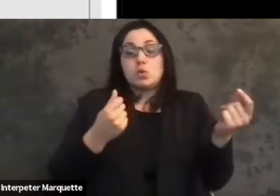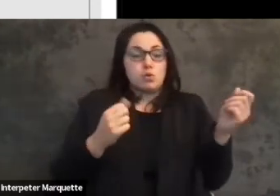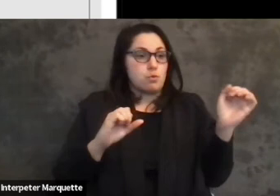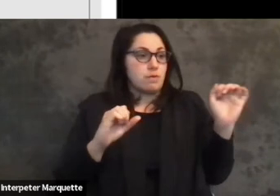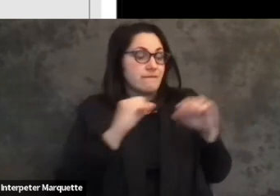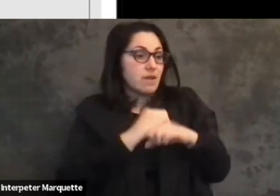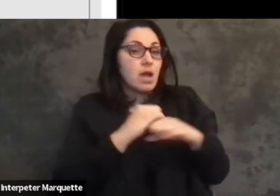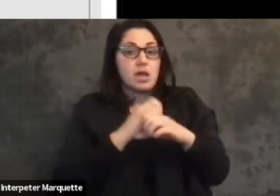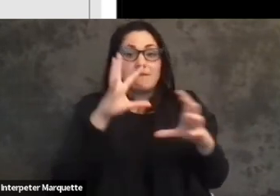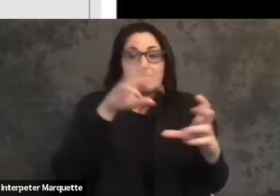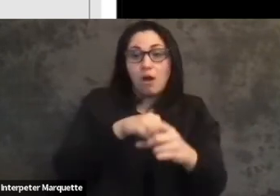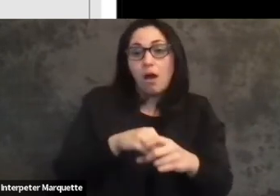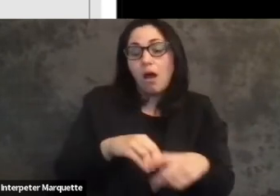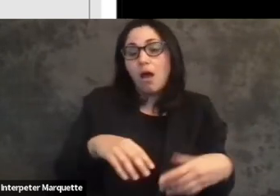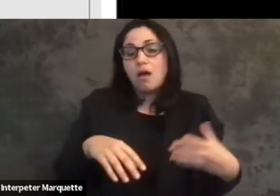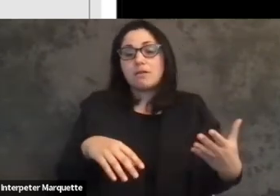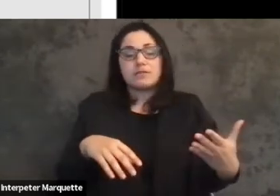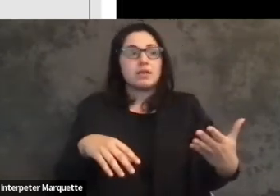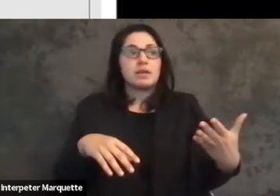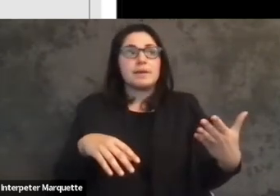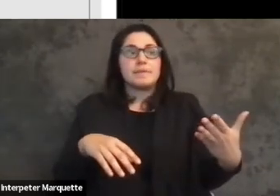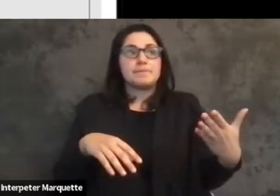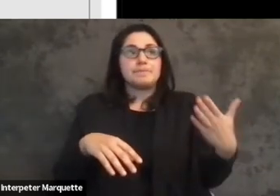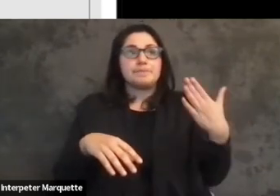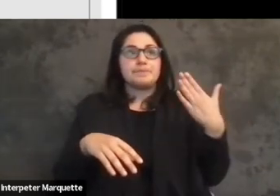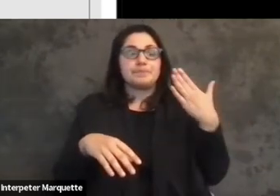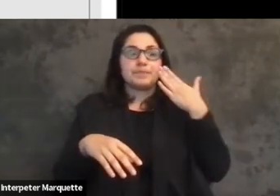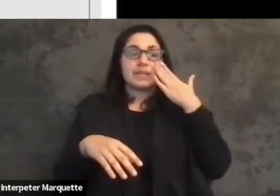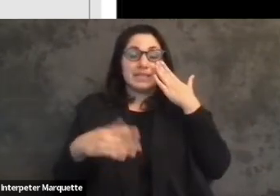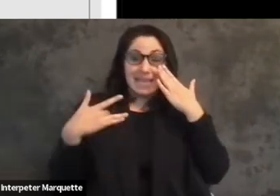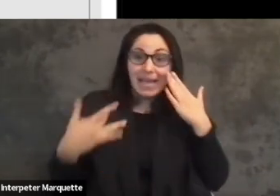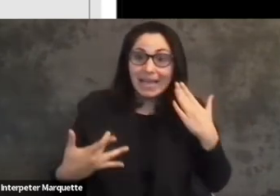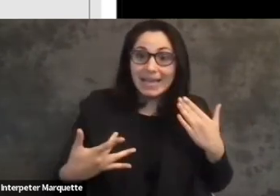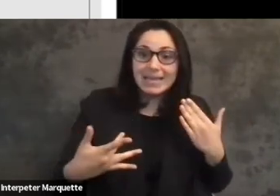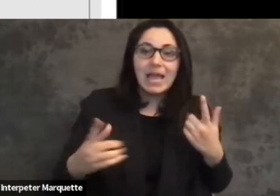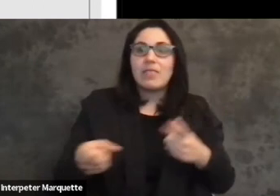things. But for those of us who are used to being out and on the front lines, and being